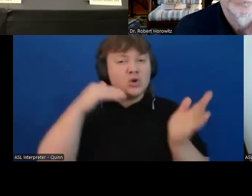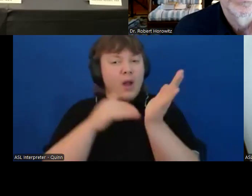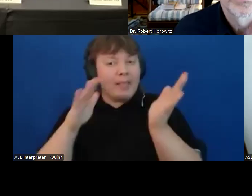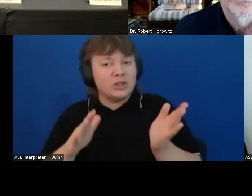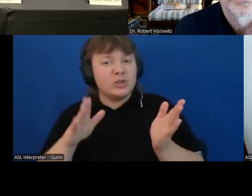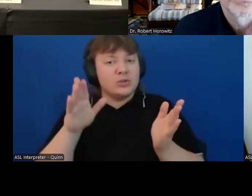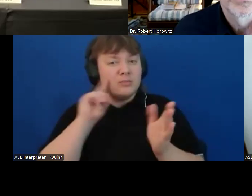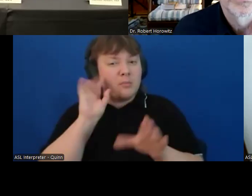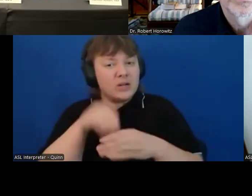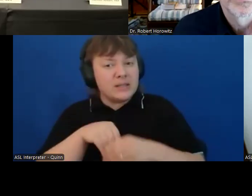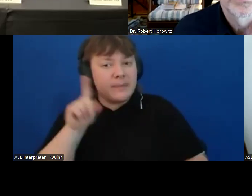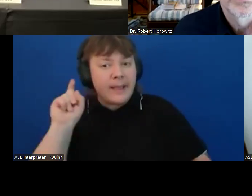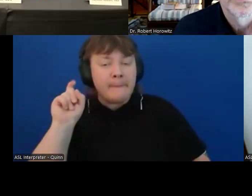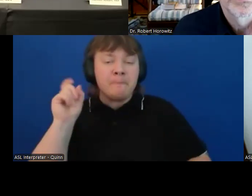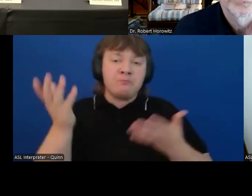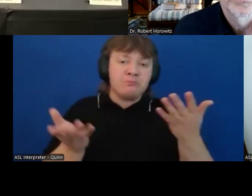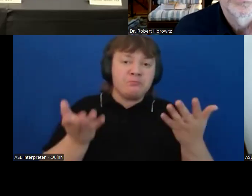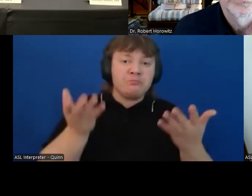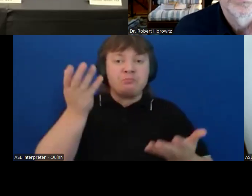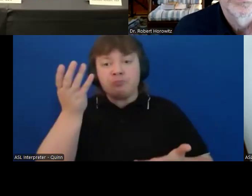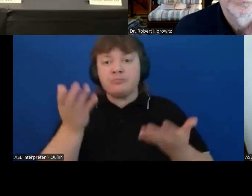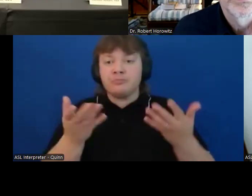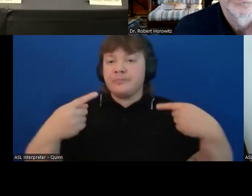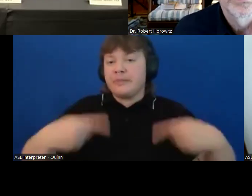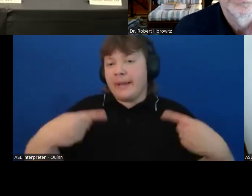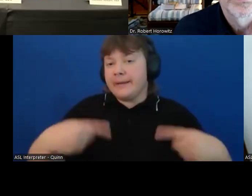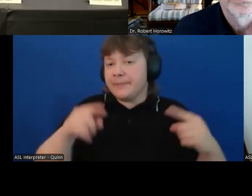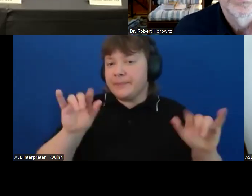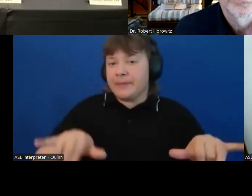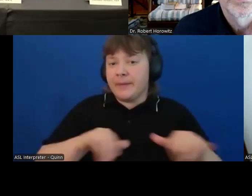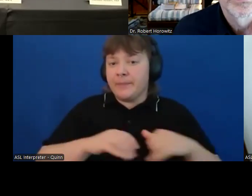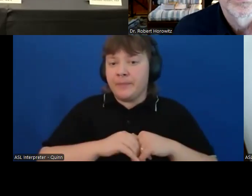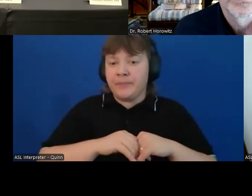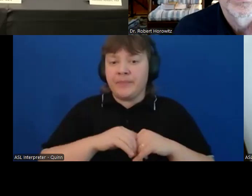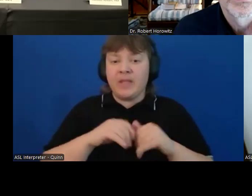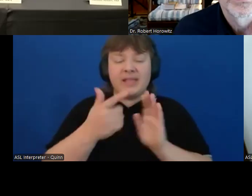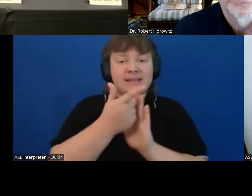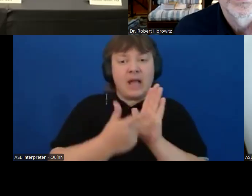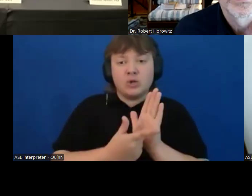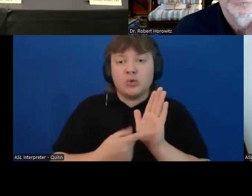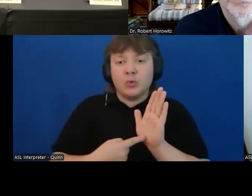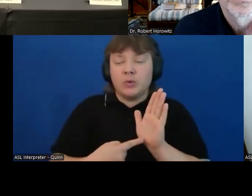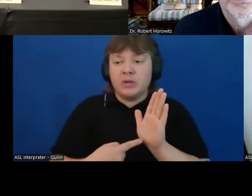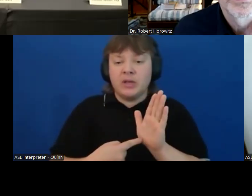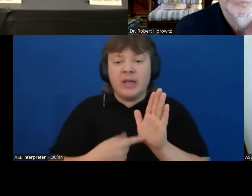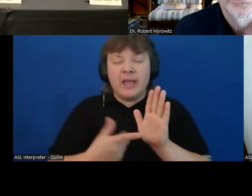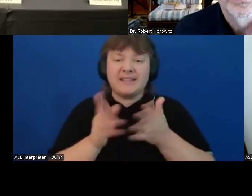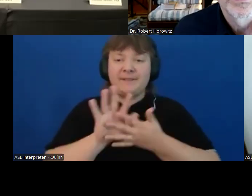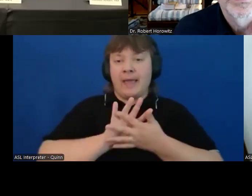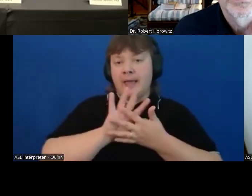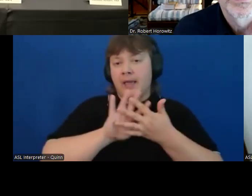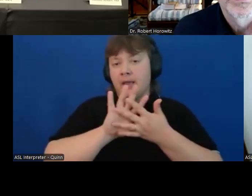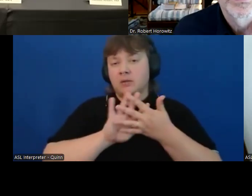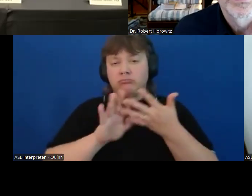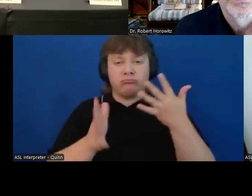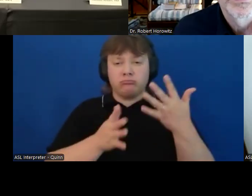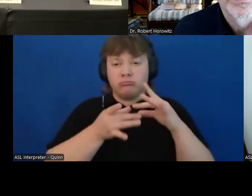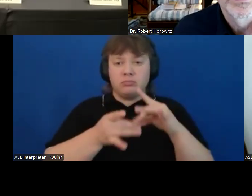participate in in this step or not. Um the the statutes uh kind of is vague around that and